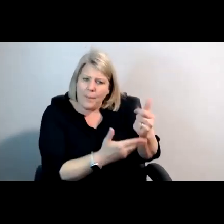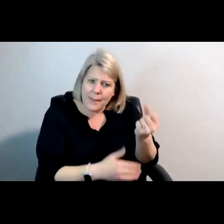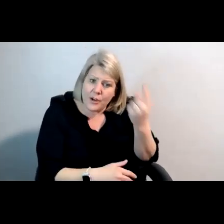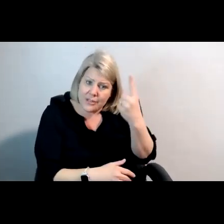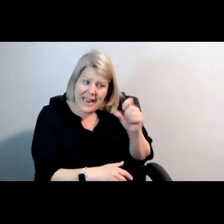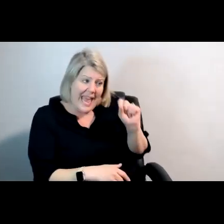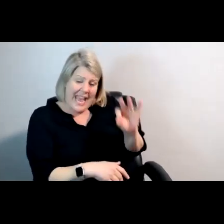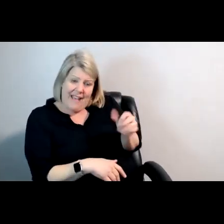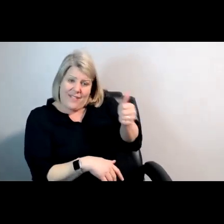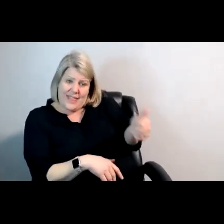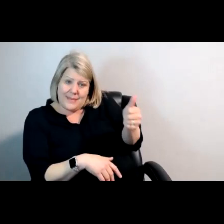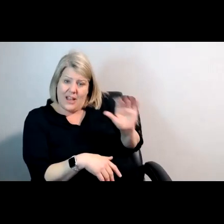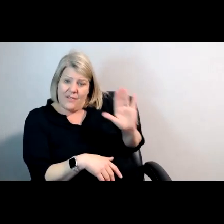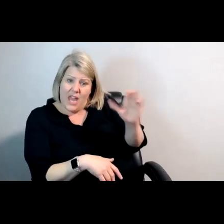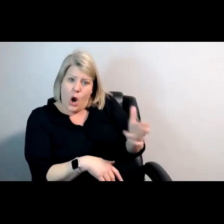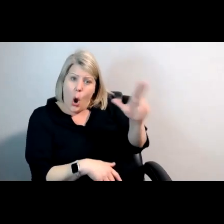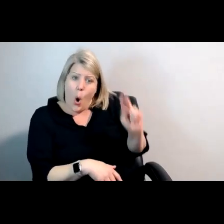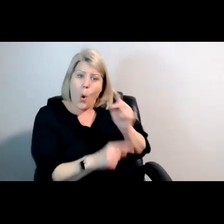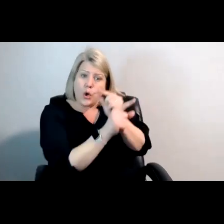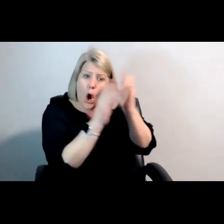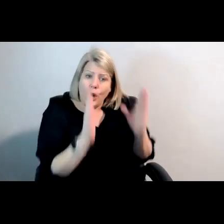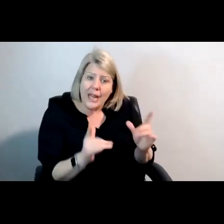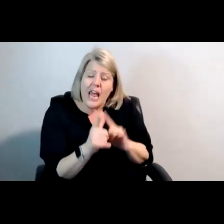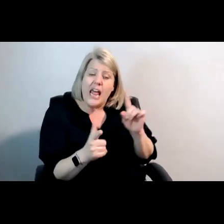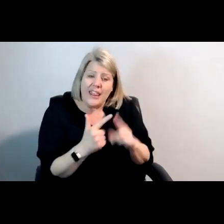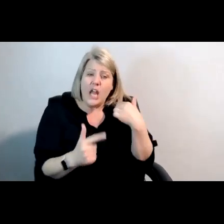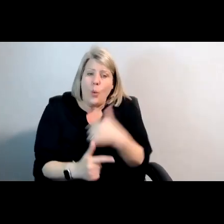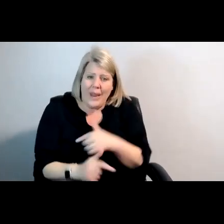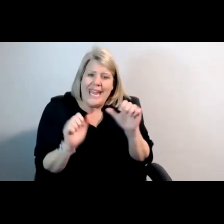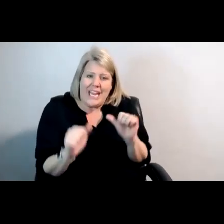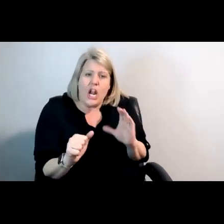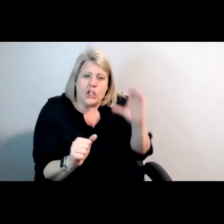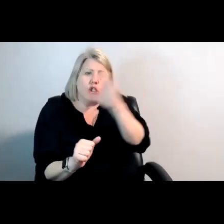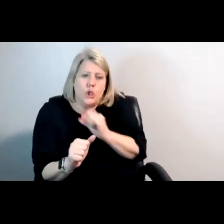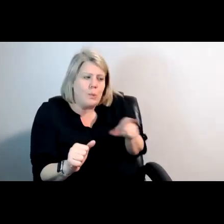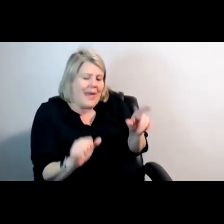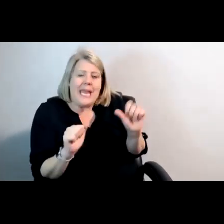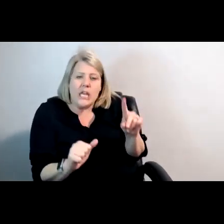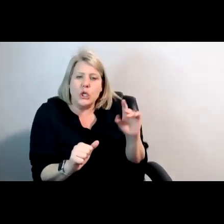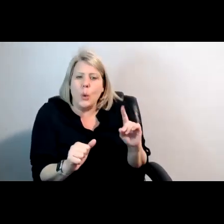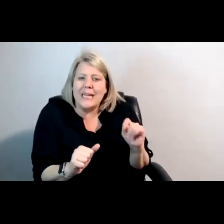you really are supposed to presume capacity in these kinds of situations. I know it can be a challenge.